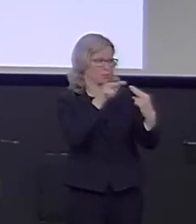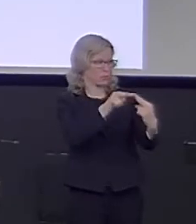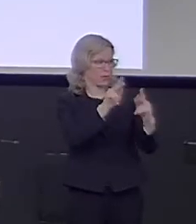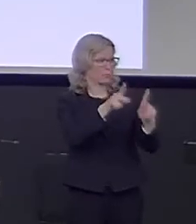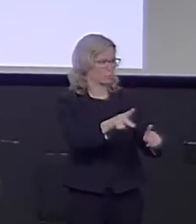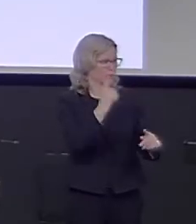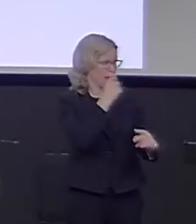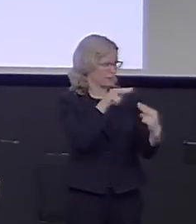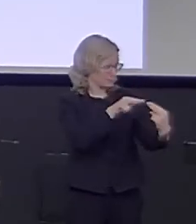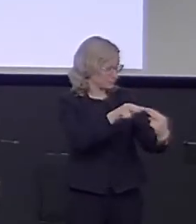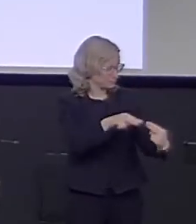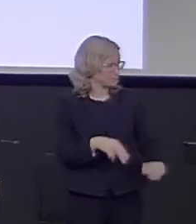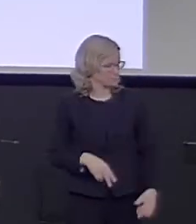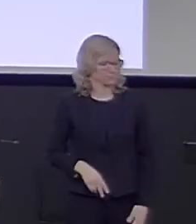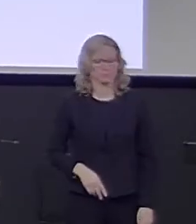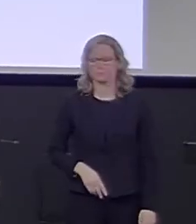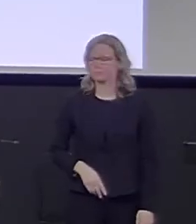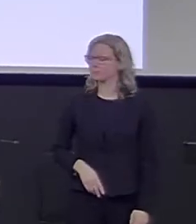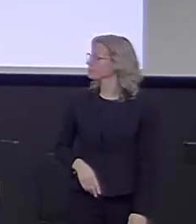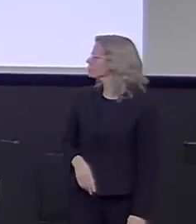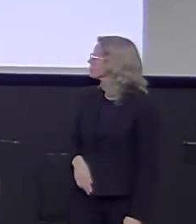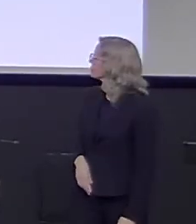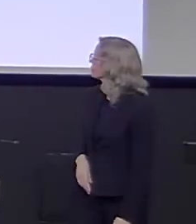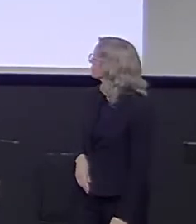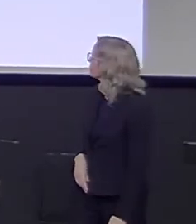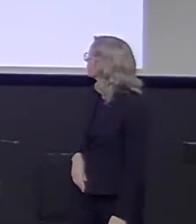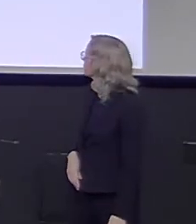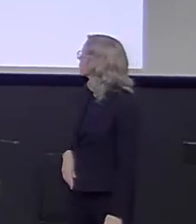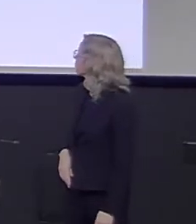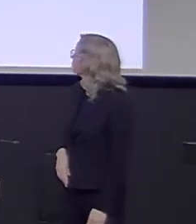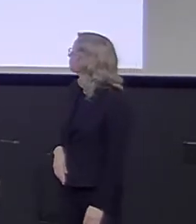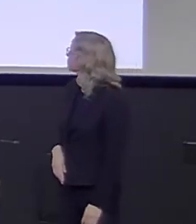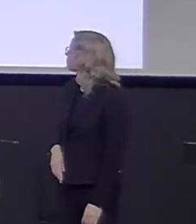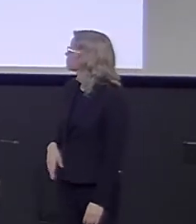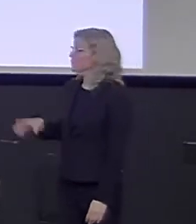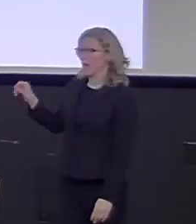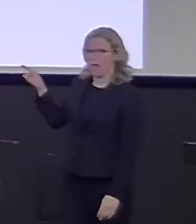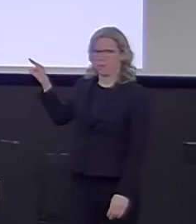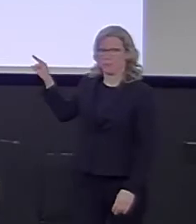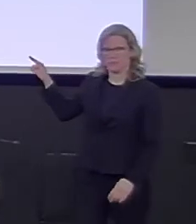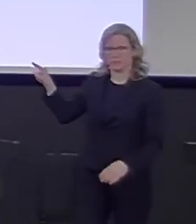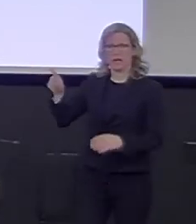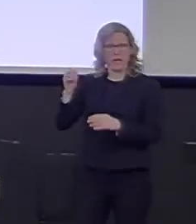and with extraordinary effect, The results are actually,